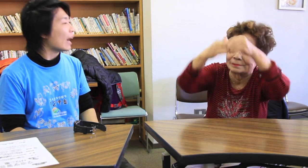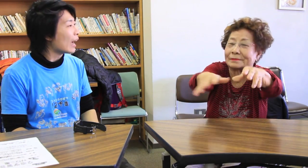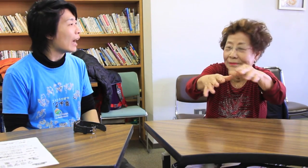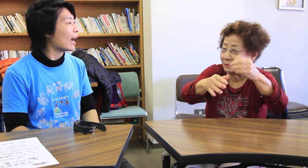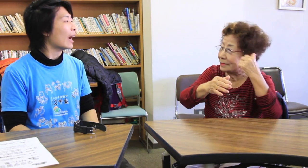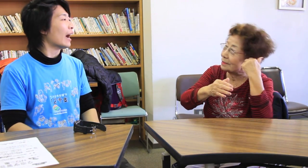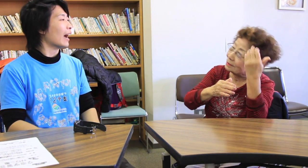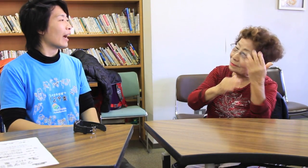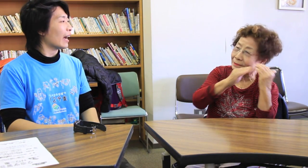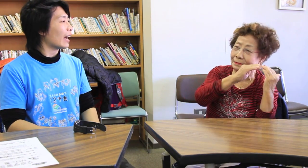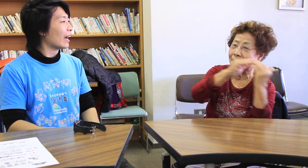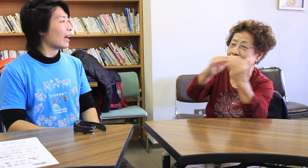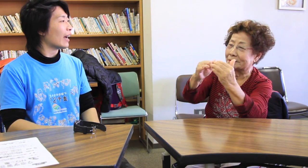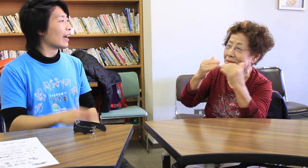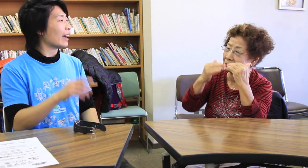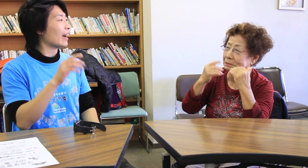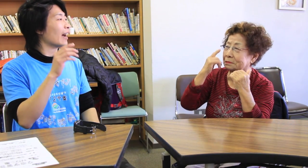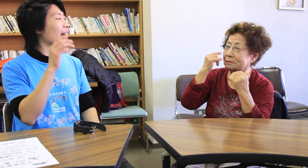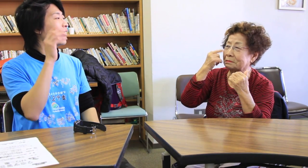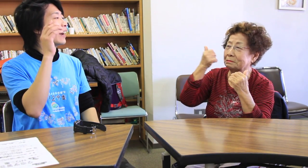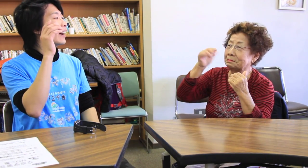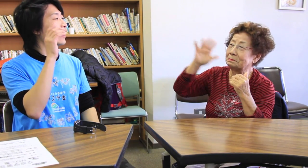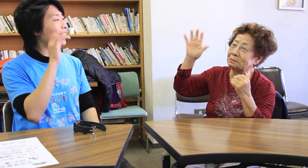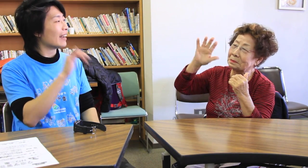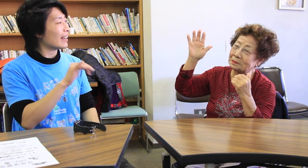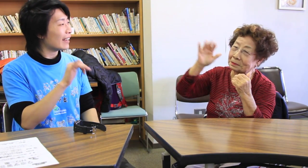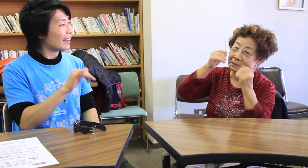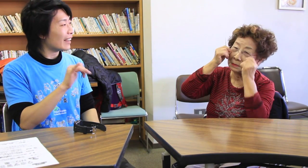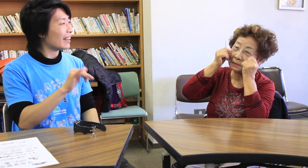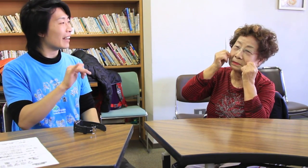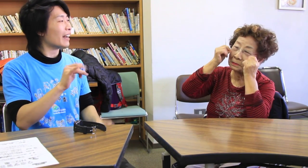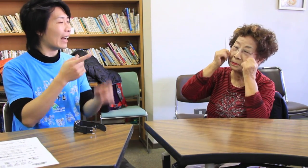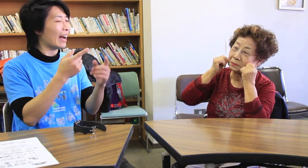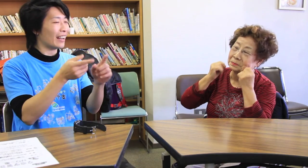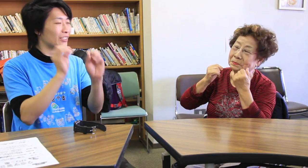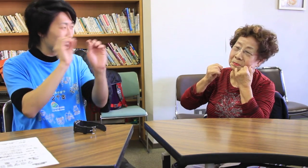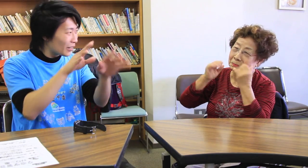we would be sad when he went home.